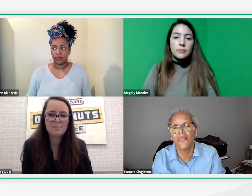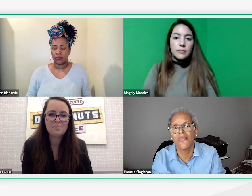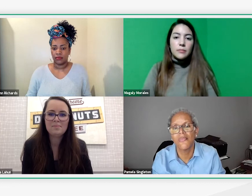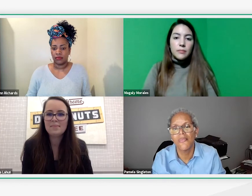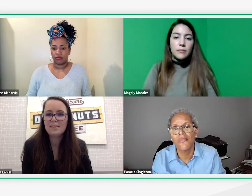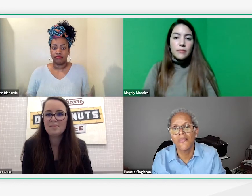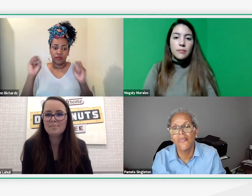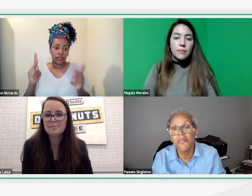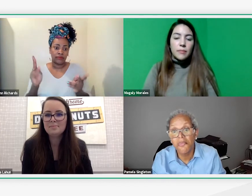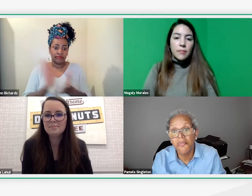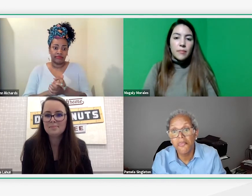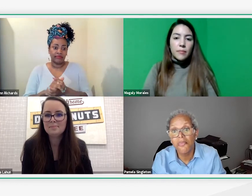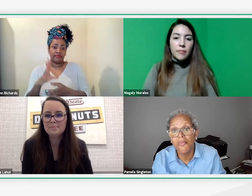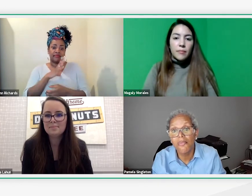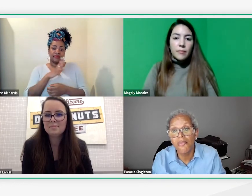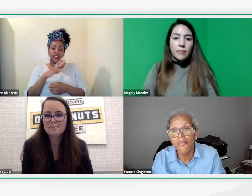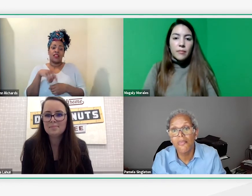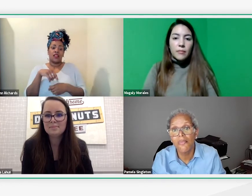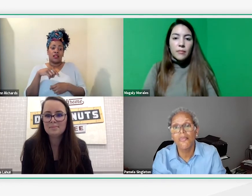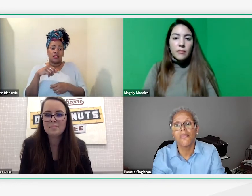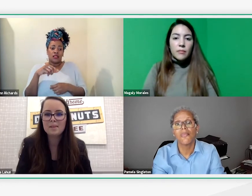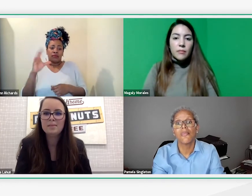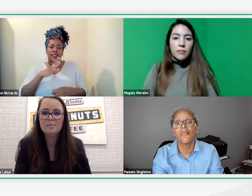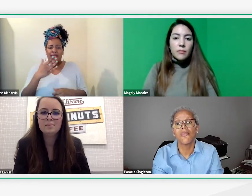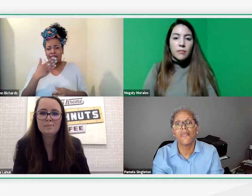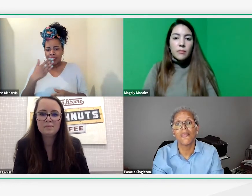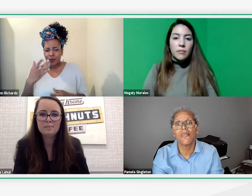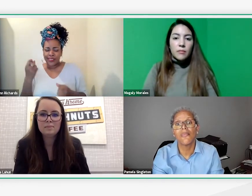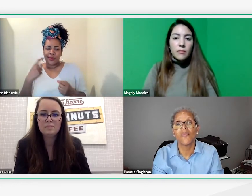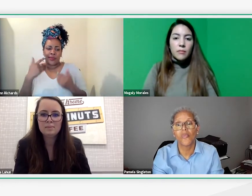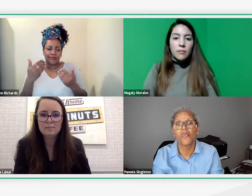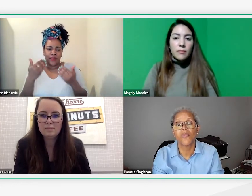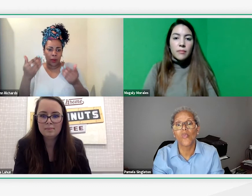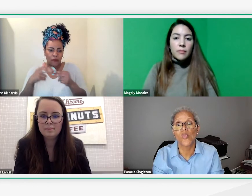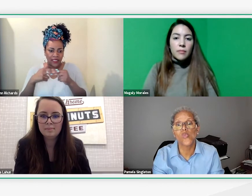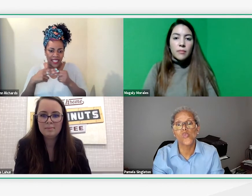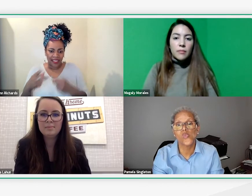write those off as itemized. >>ROXANN RICHARDS: